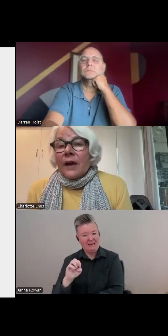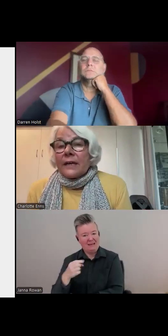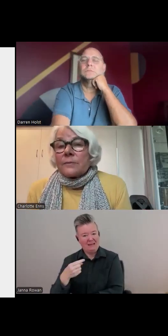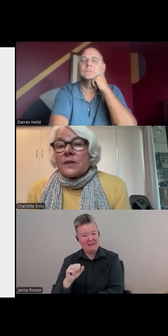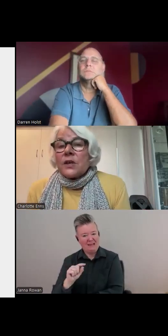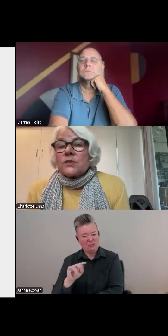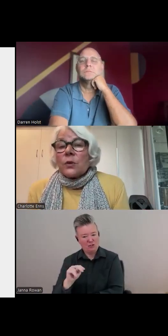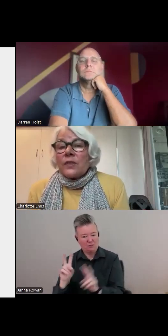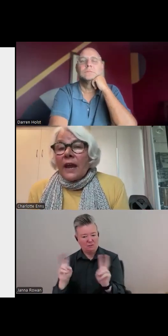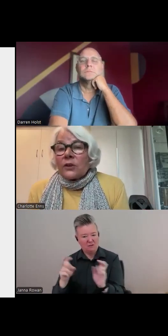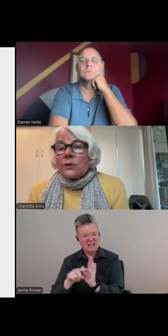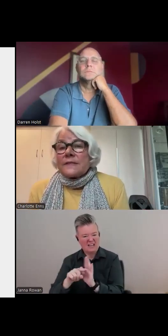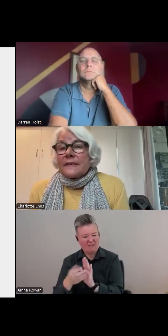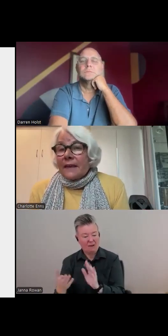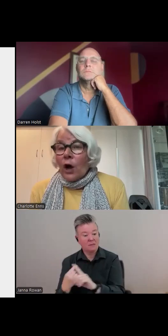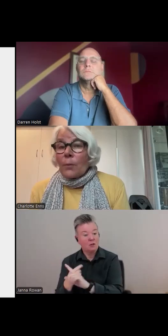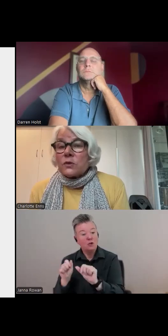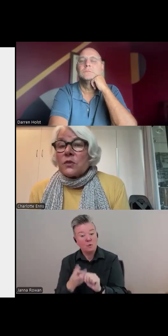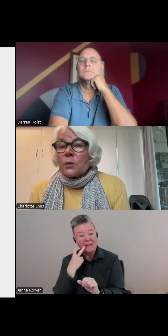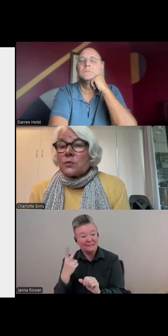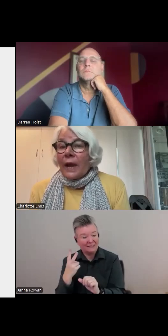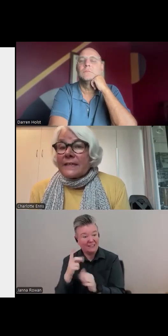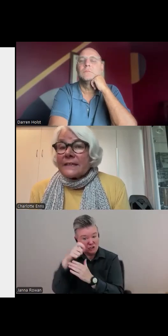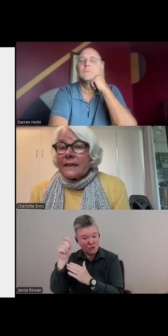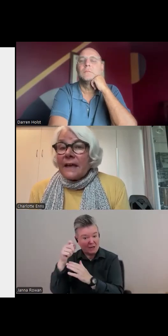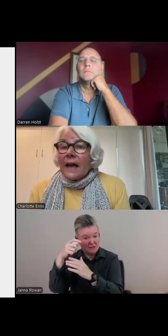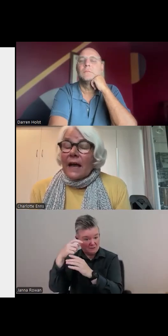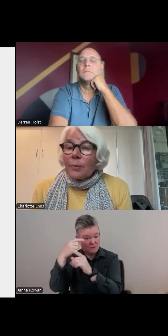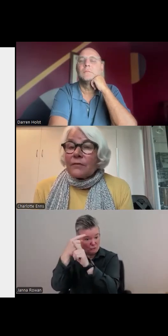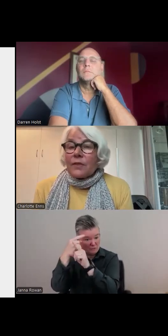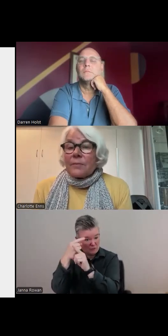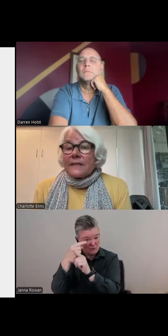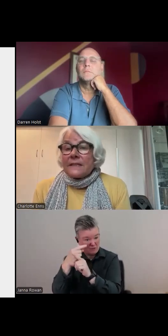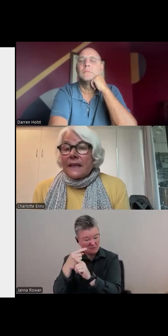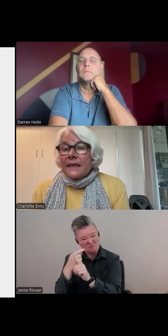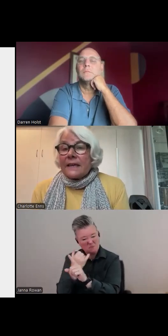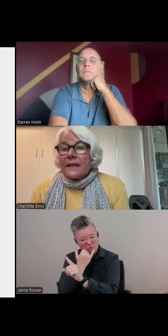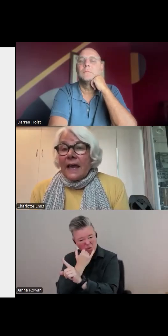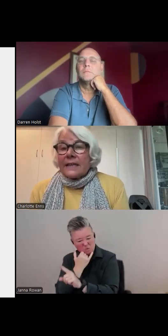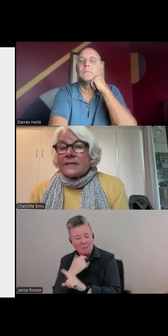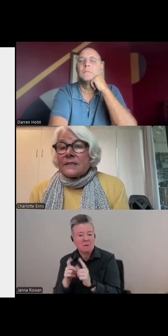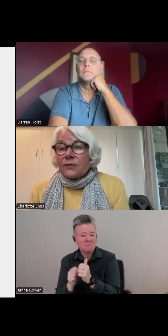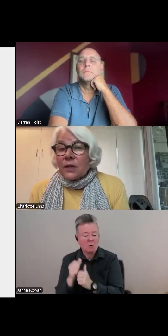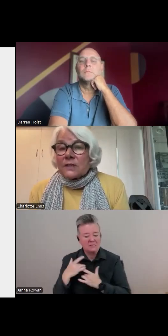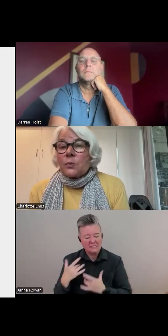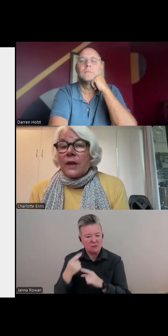with the negative items. So there you can see they got most of those right. A couple of them they-they